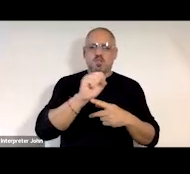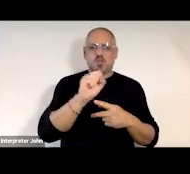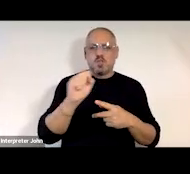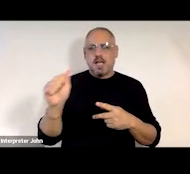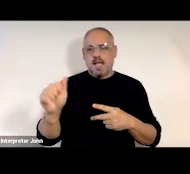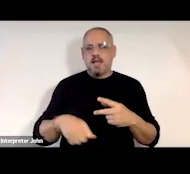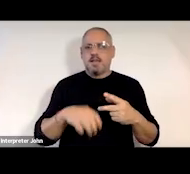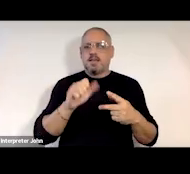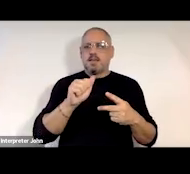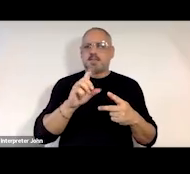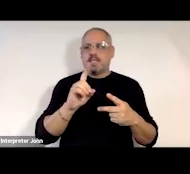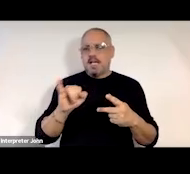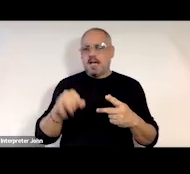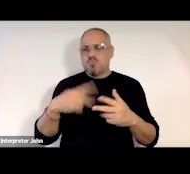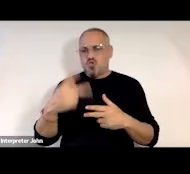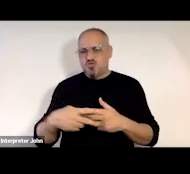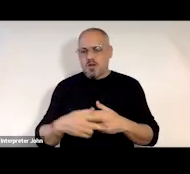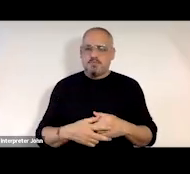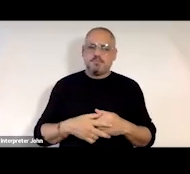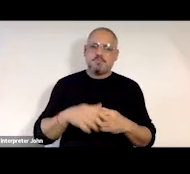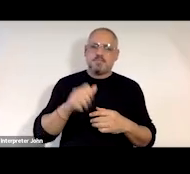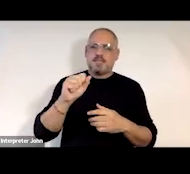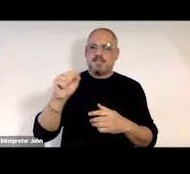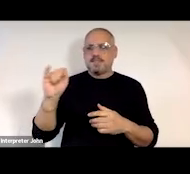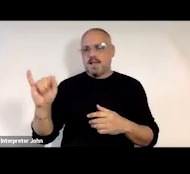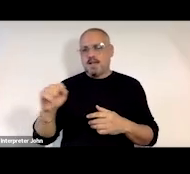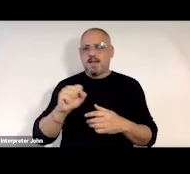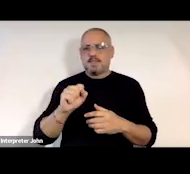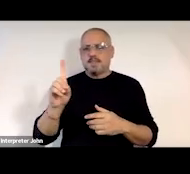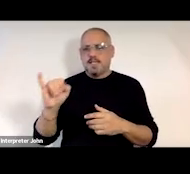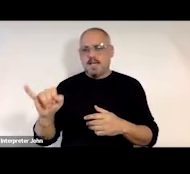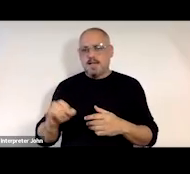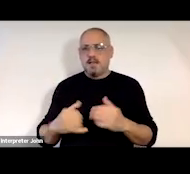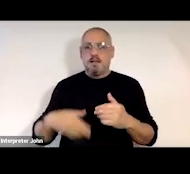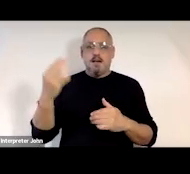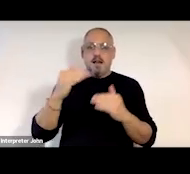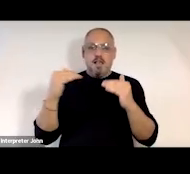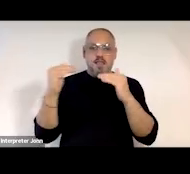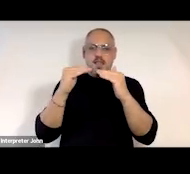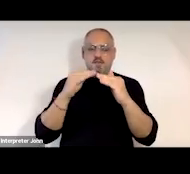Disability Benefit Programs, SSI and SSDI, kind of a high level overview of SOAR,